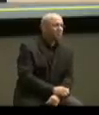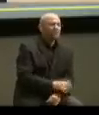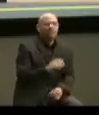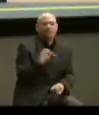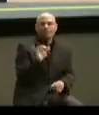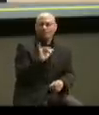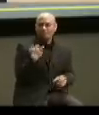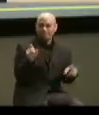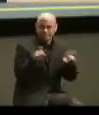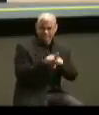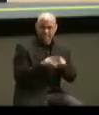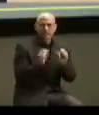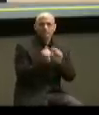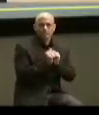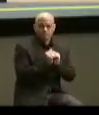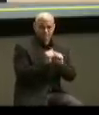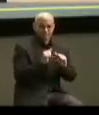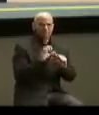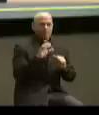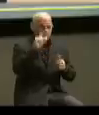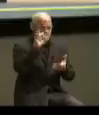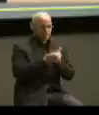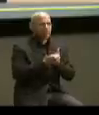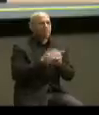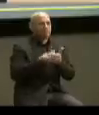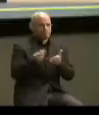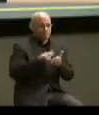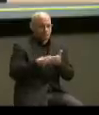JUST LIKE SEAN FIVE YEARS AGO BOUGHT THE RUGBY SHIRT HE'S